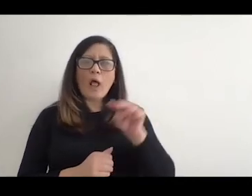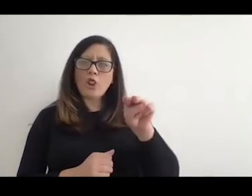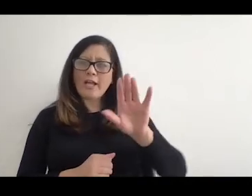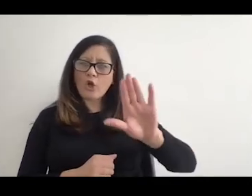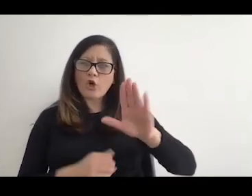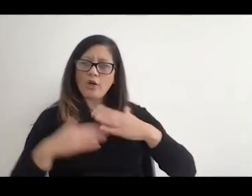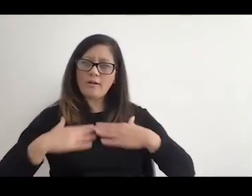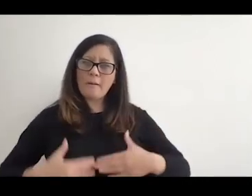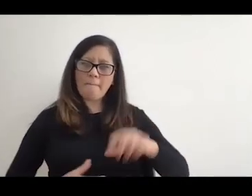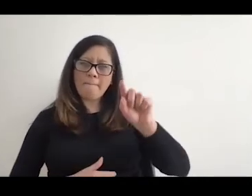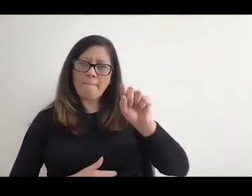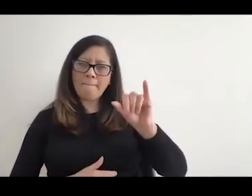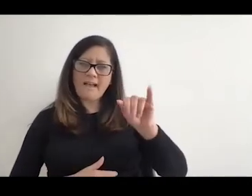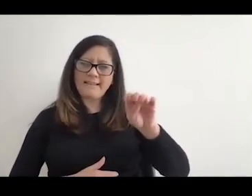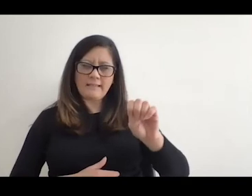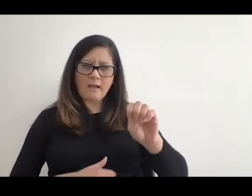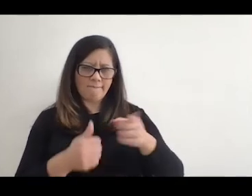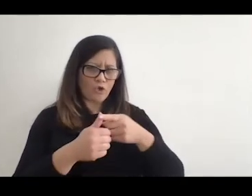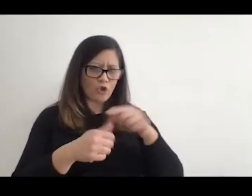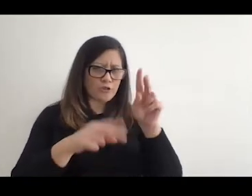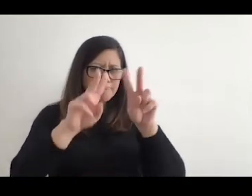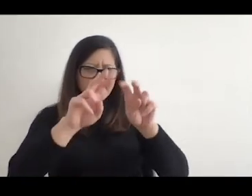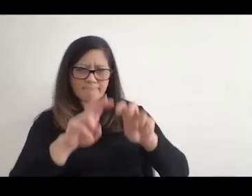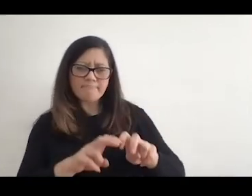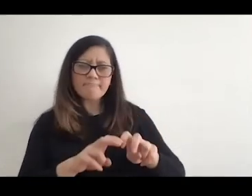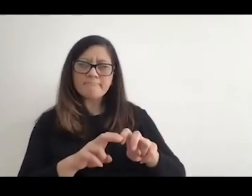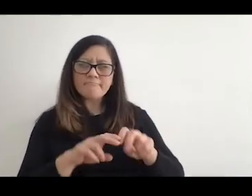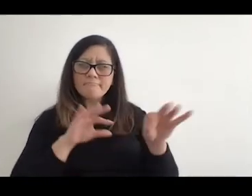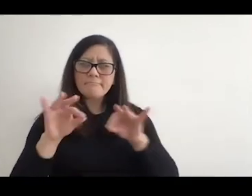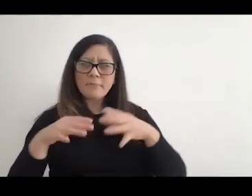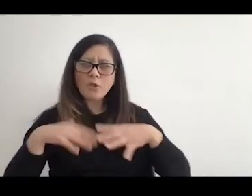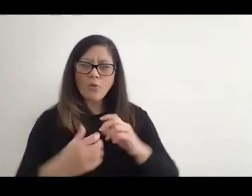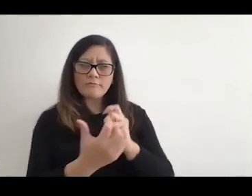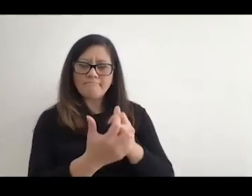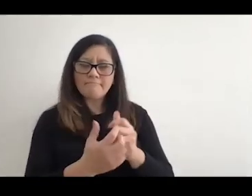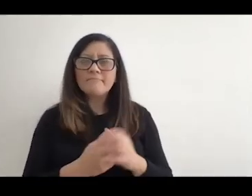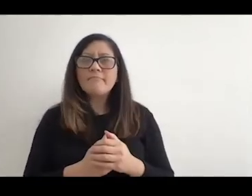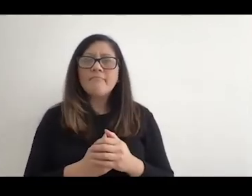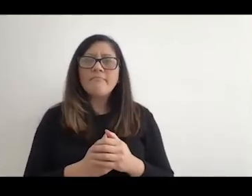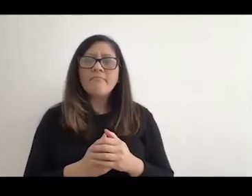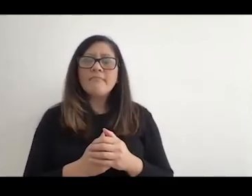One of the things that I've noticed is that a lot of the comments that I read on social media.